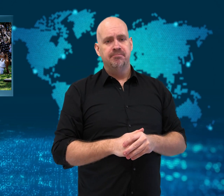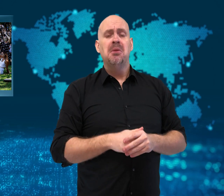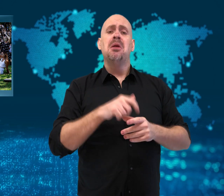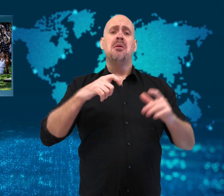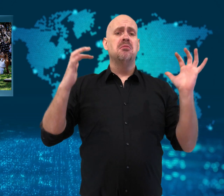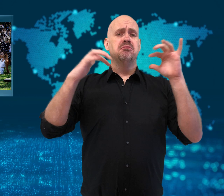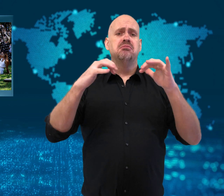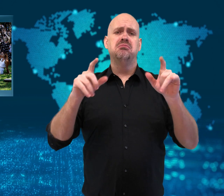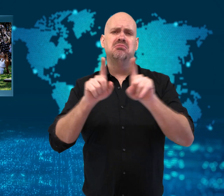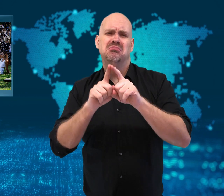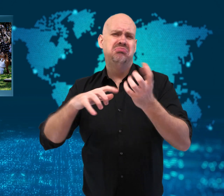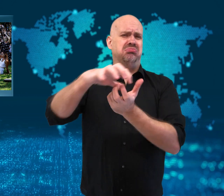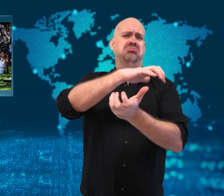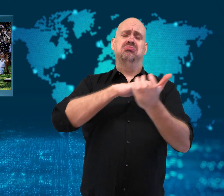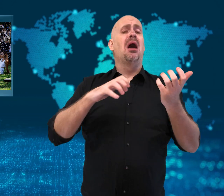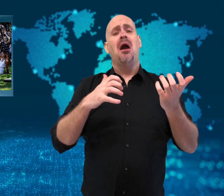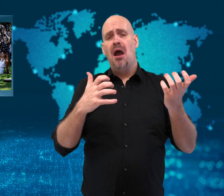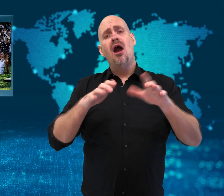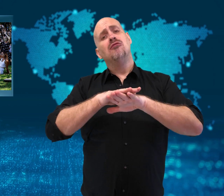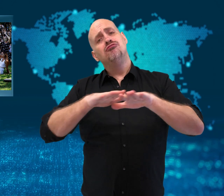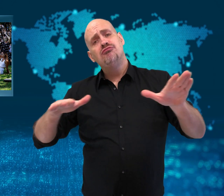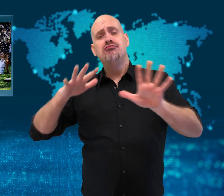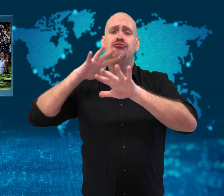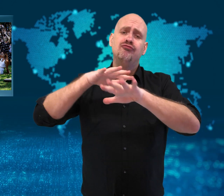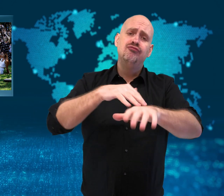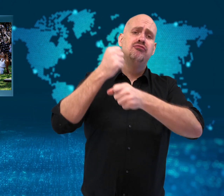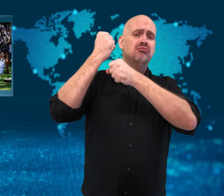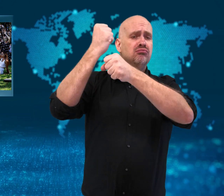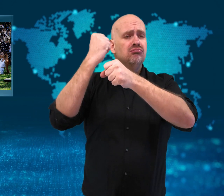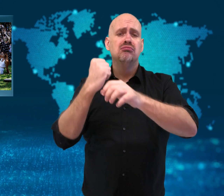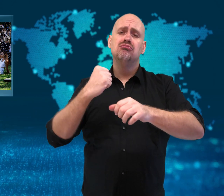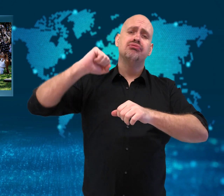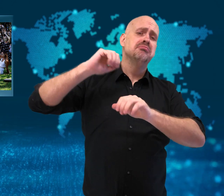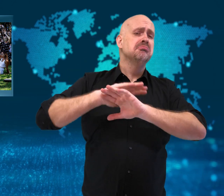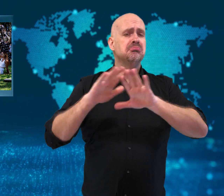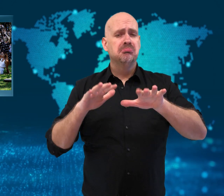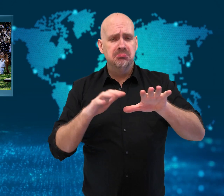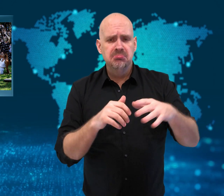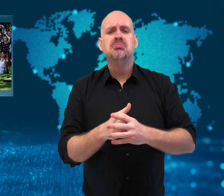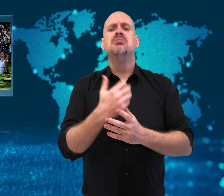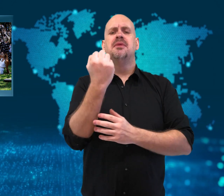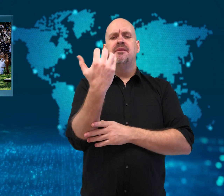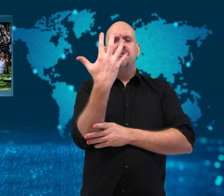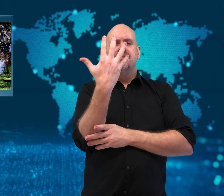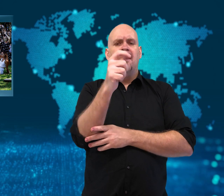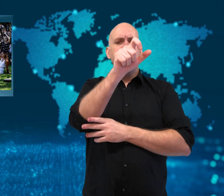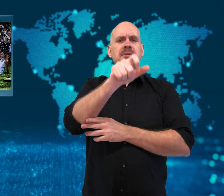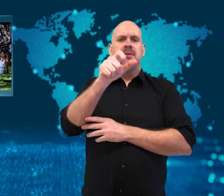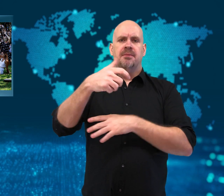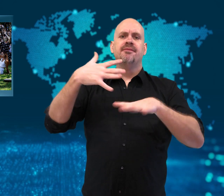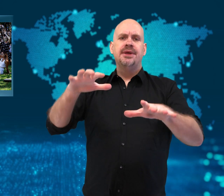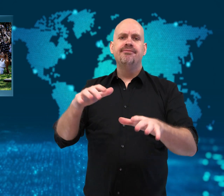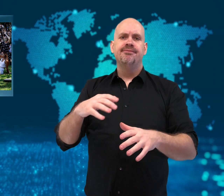but some marched unmasked. The groups were mostly peaceful,